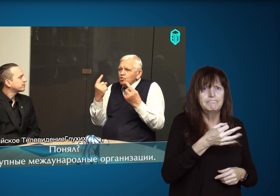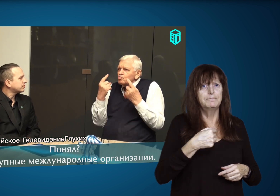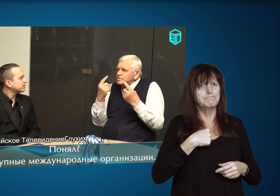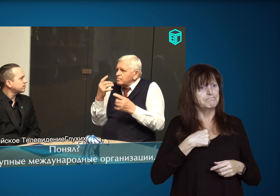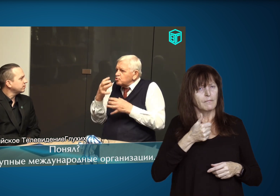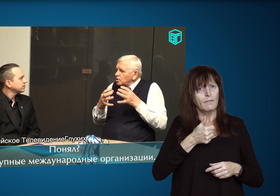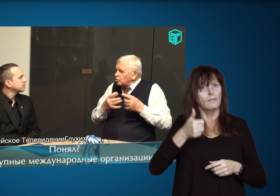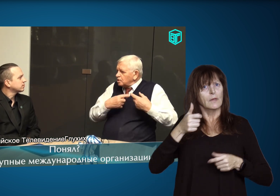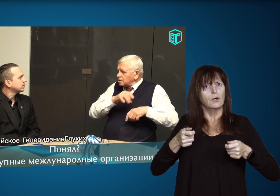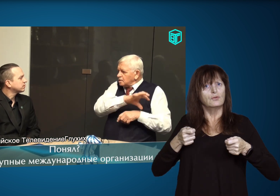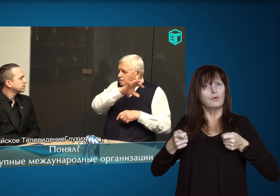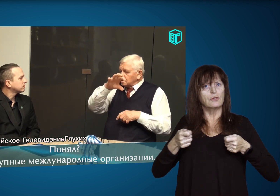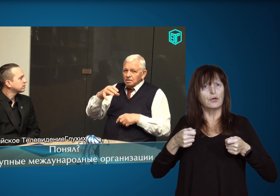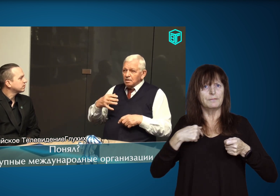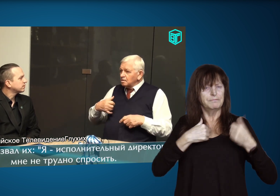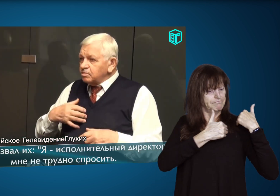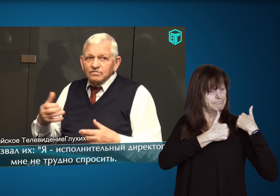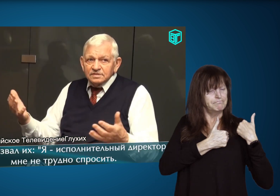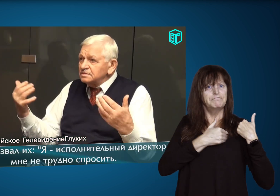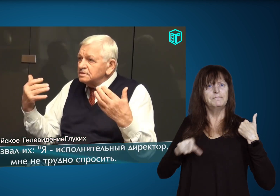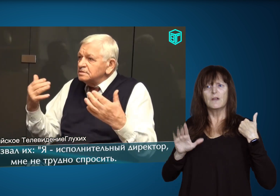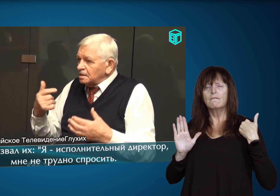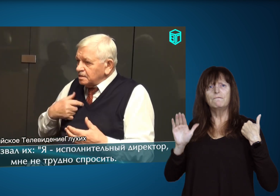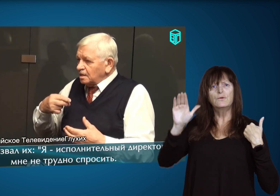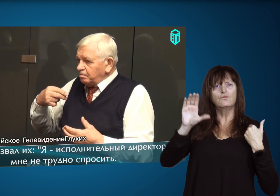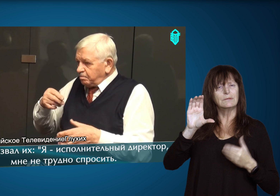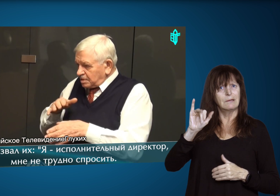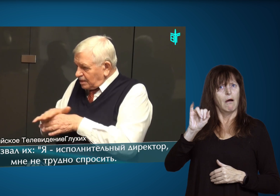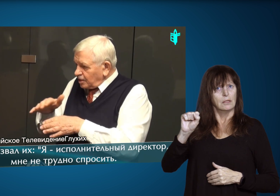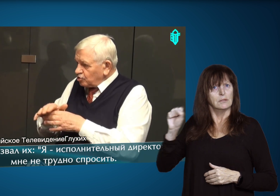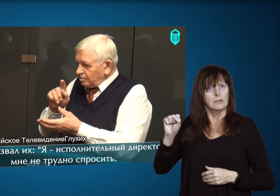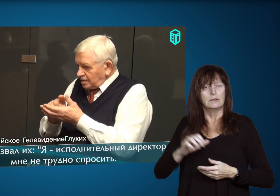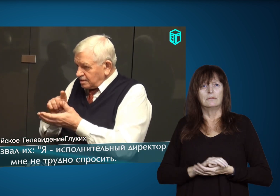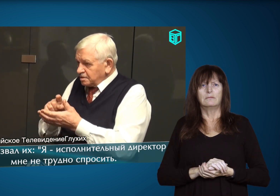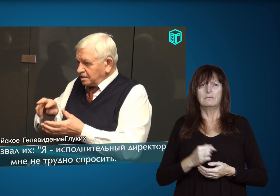"I am an executive director and I am responsible for the future of the CISS.